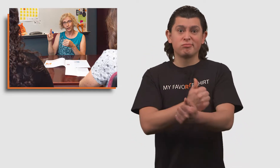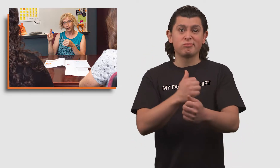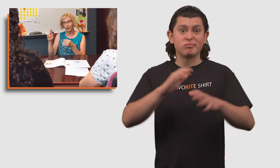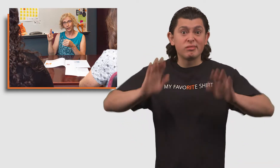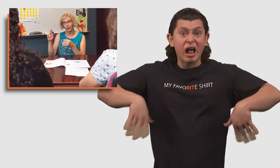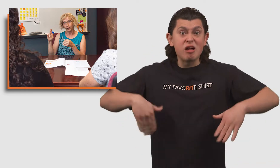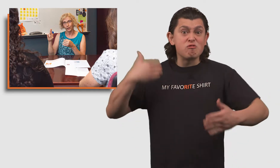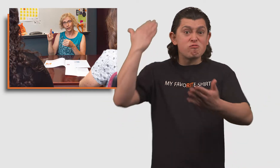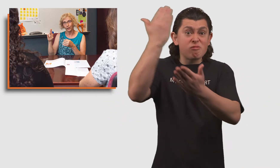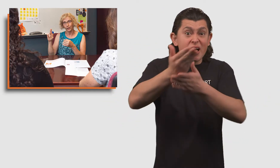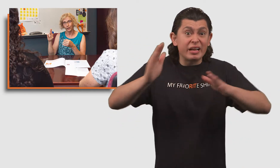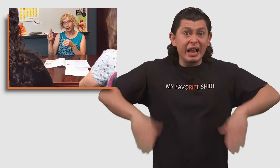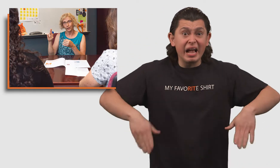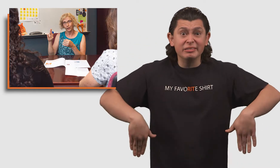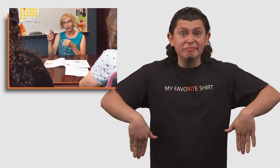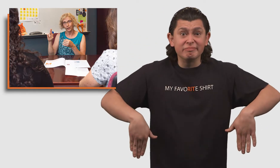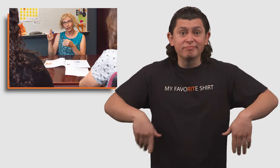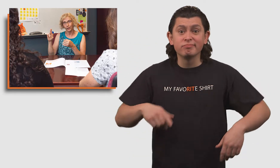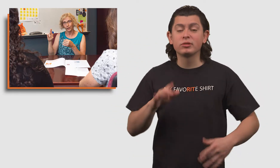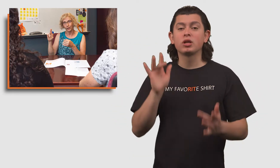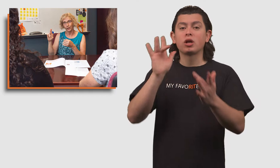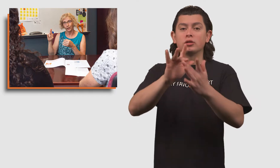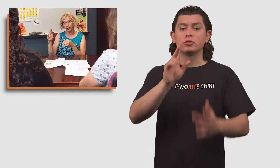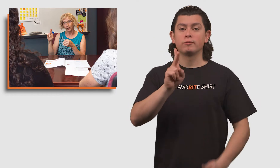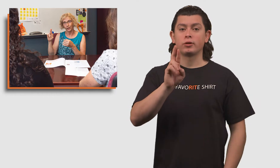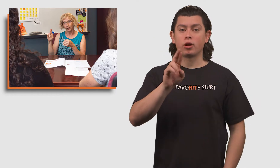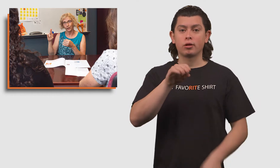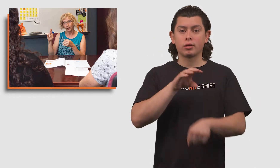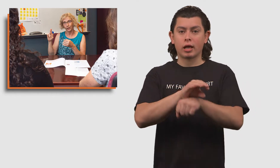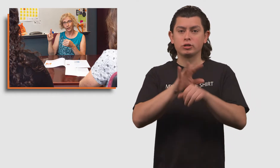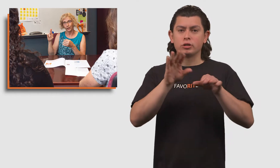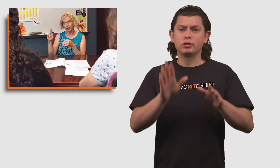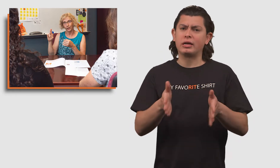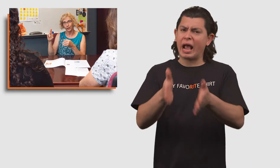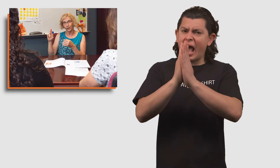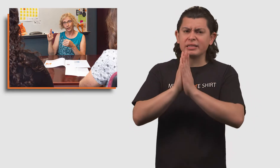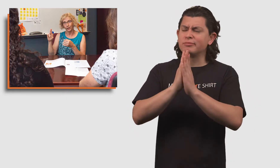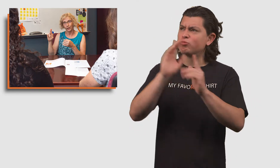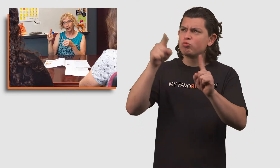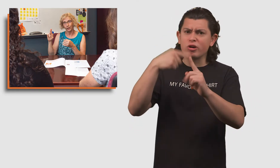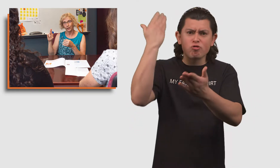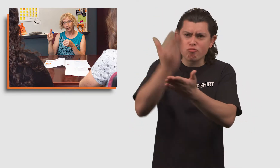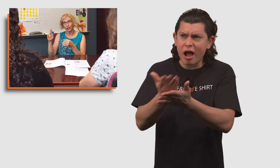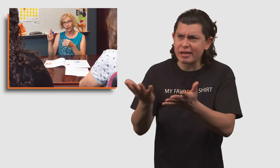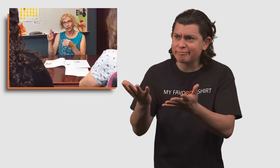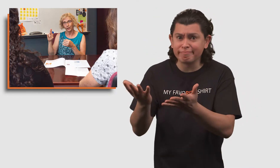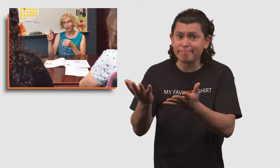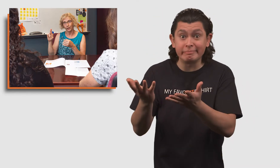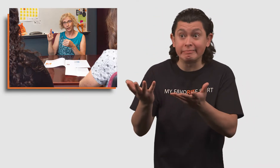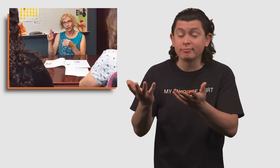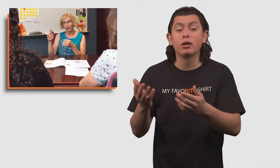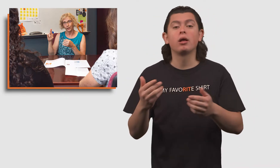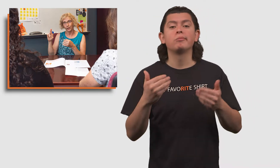WHAT IF YOUR VR AUTHORIZATION HAS NOT ARRIVED YET? CONTACT YOUR VR COUNSELOR AND ASK THEM